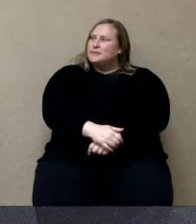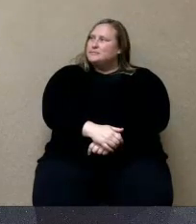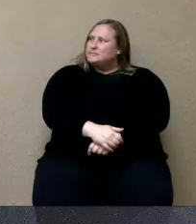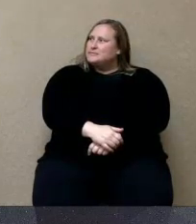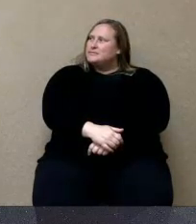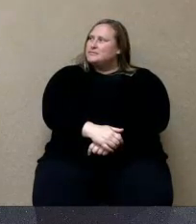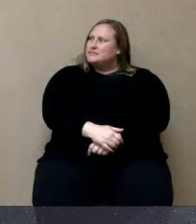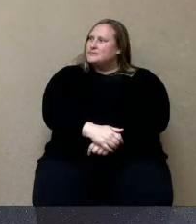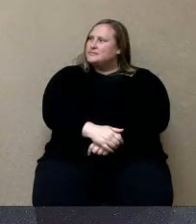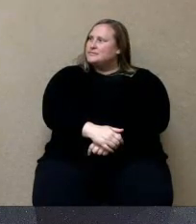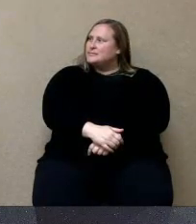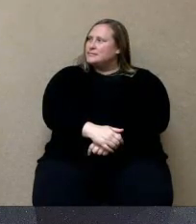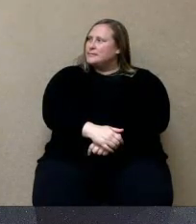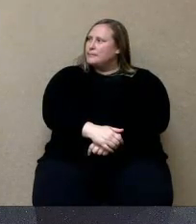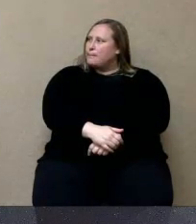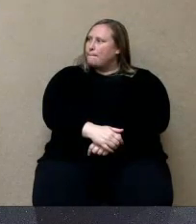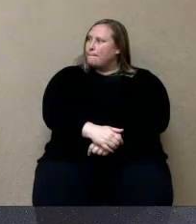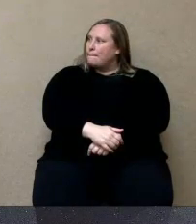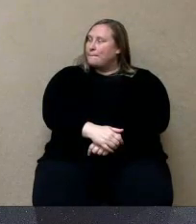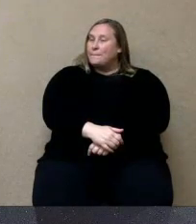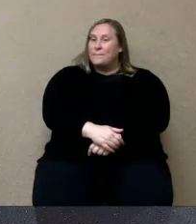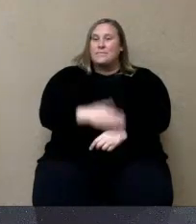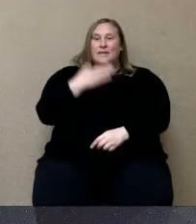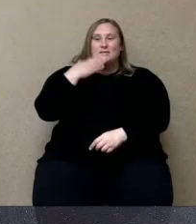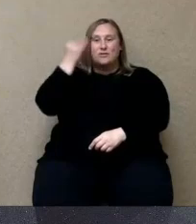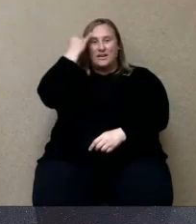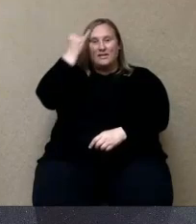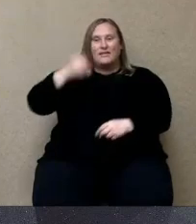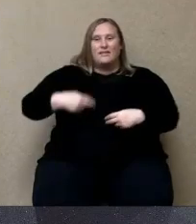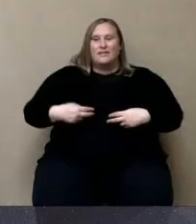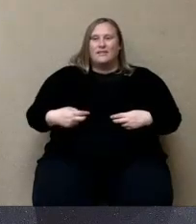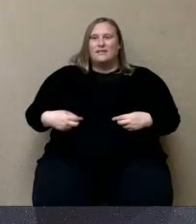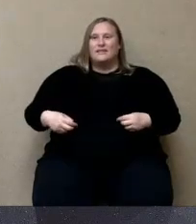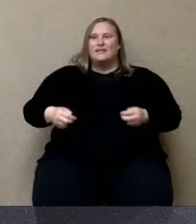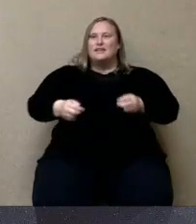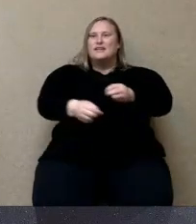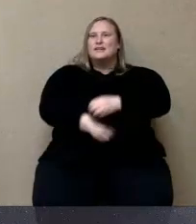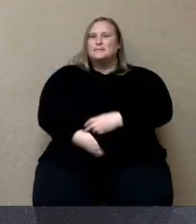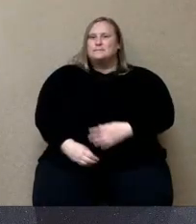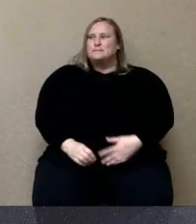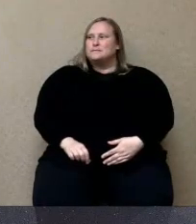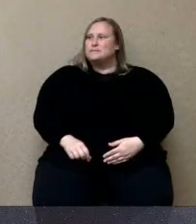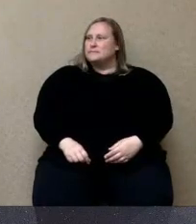That's a great idea. I love that idea.